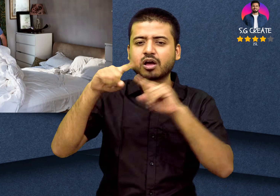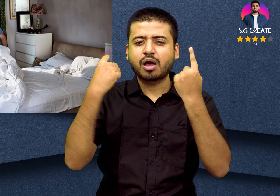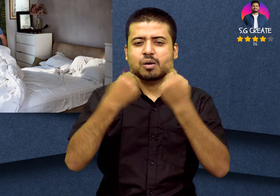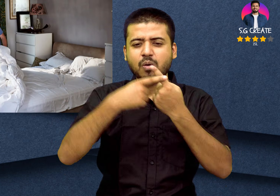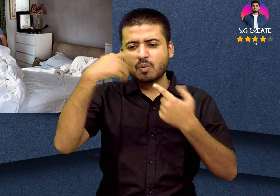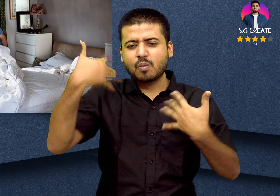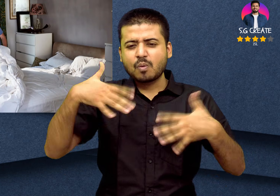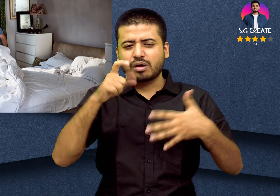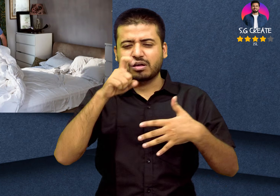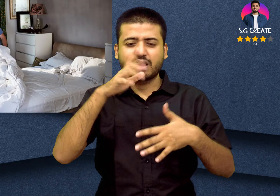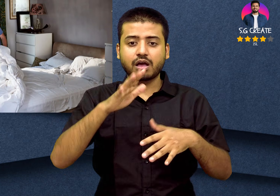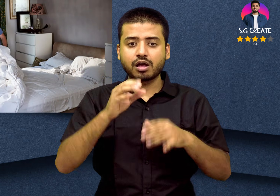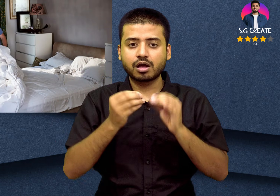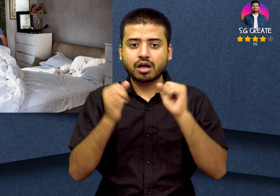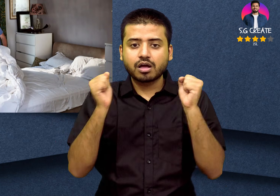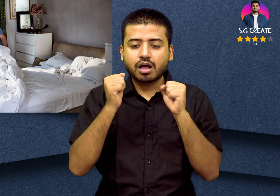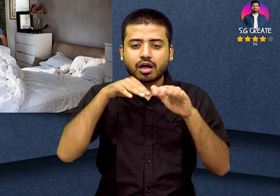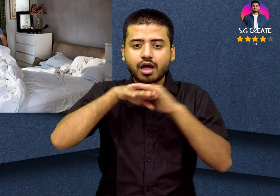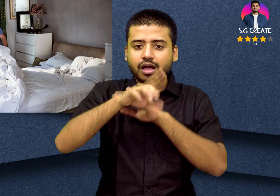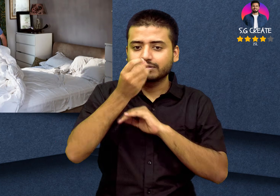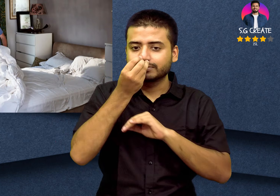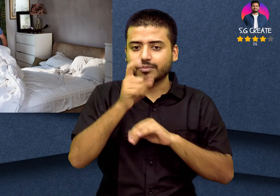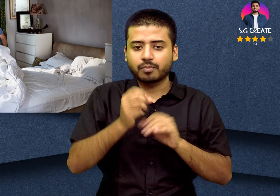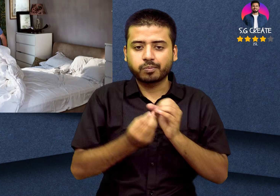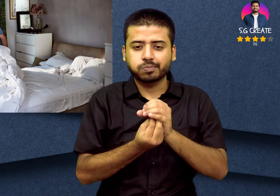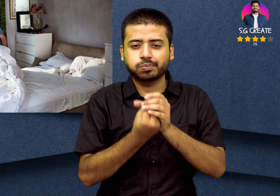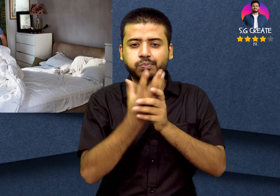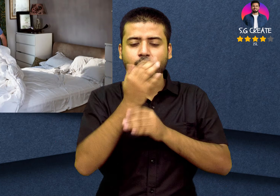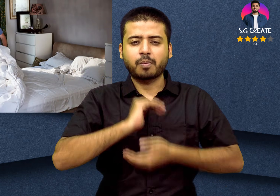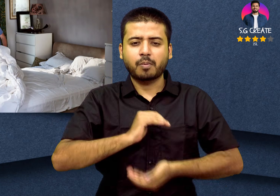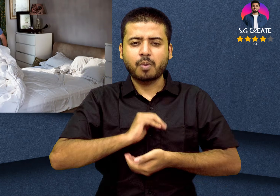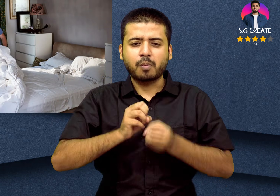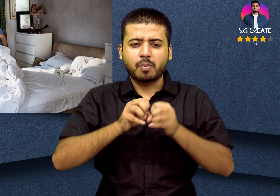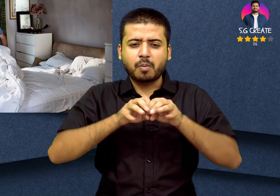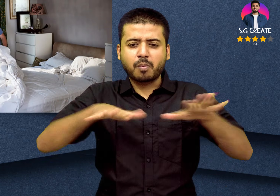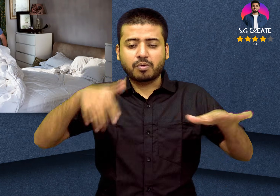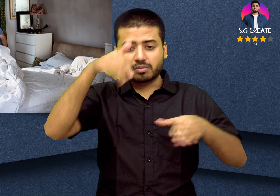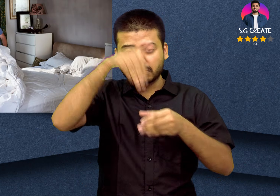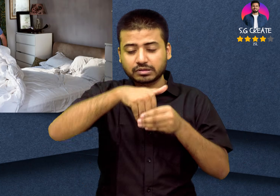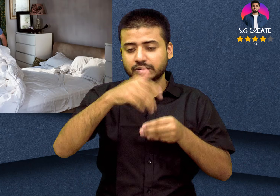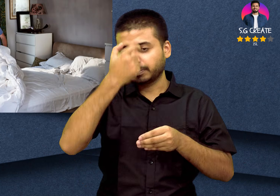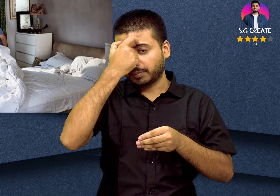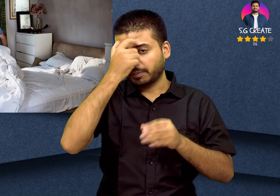this triggers an immediate immune response. If you wake up feeling worse than when you went to sleep,